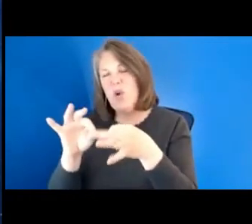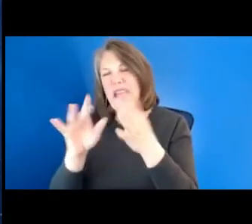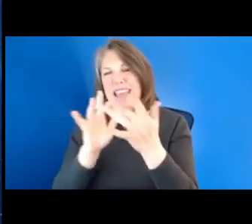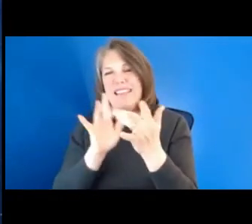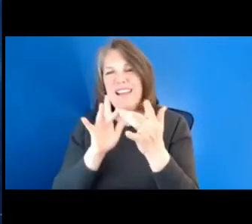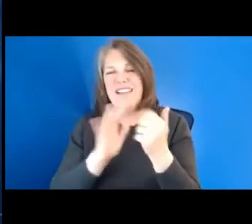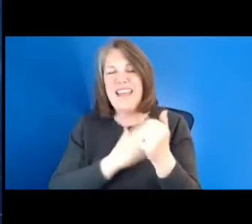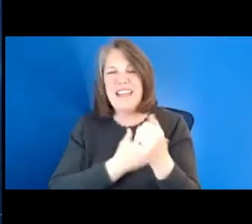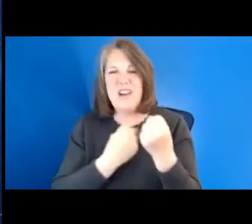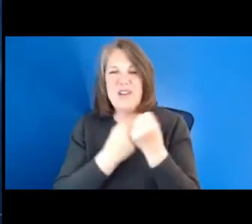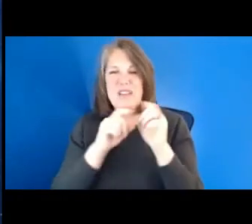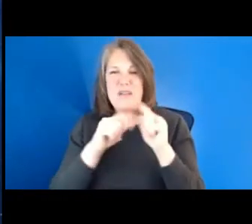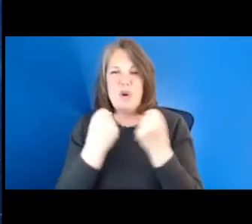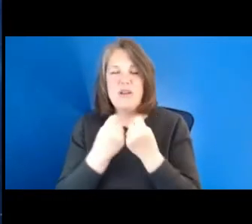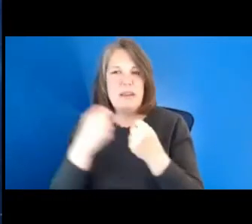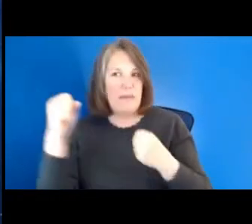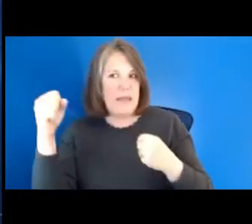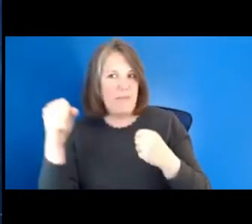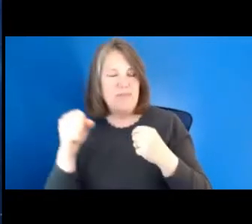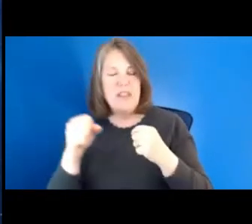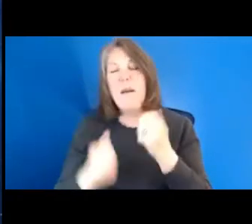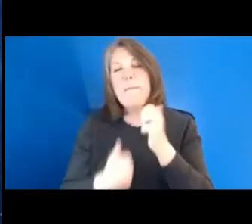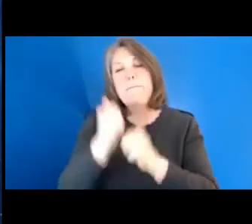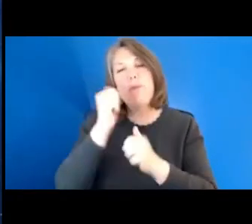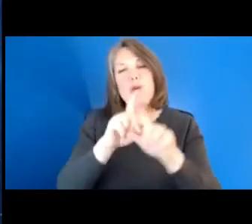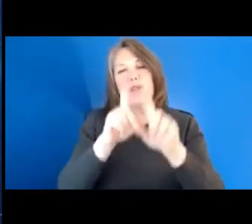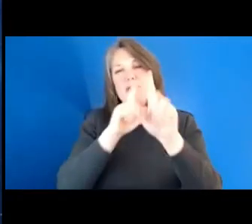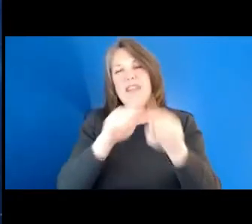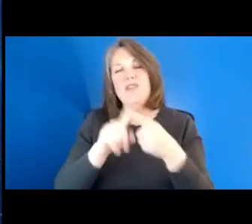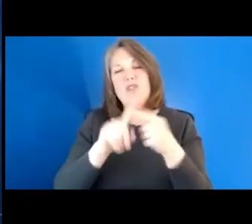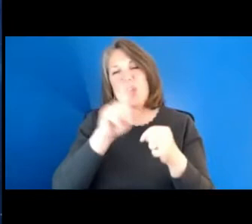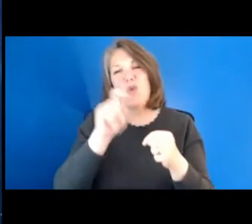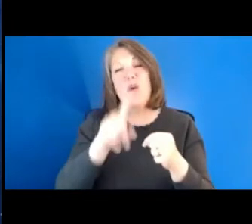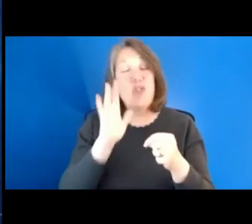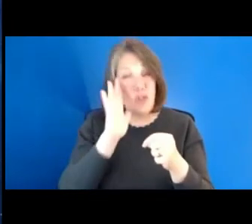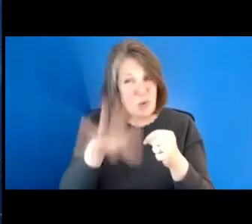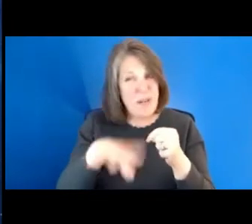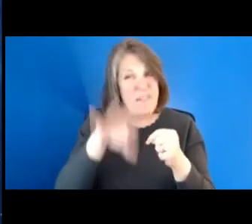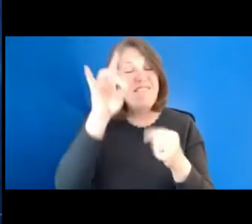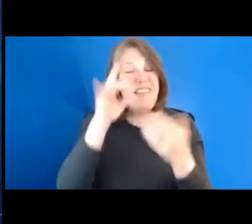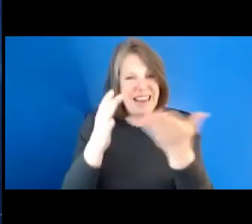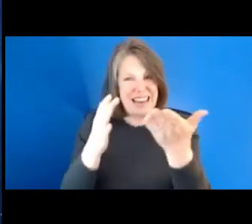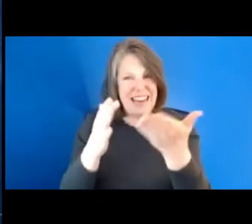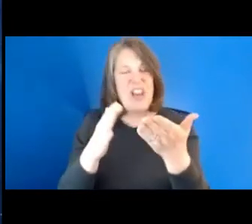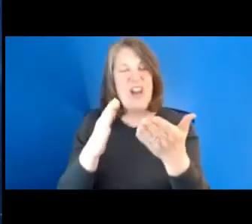17:15:05 . Most of the answers to your questions you will find in the FAQ or tutorials or quick